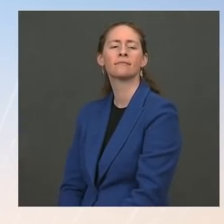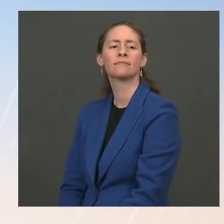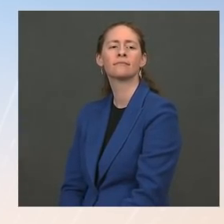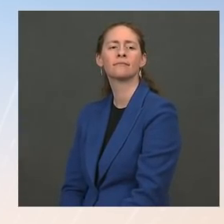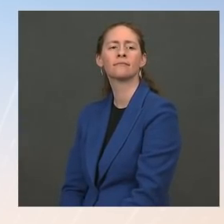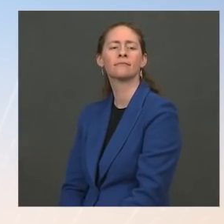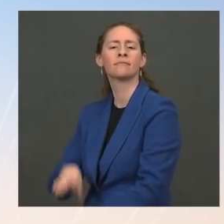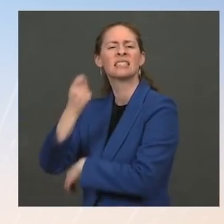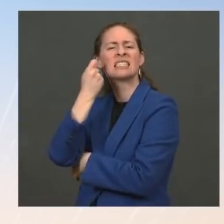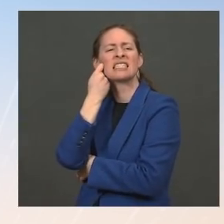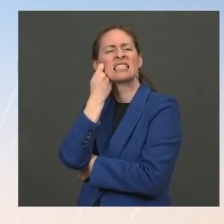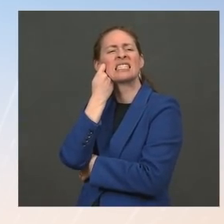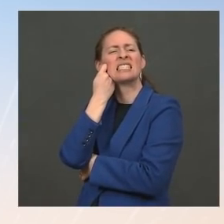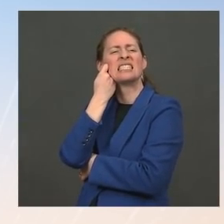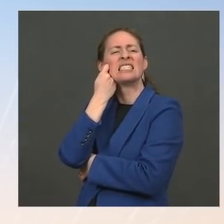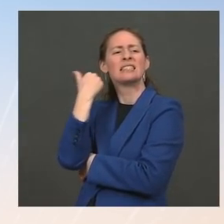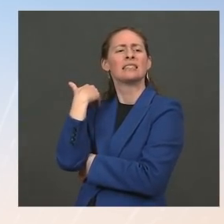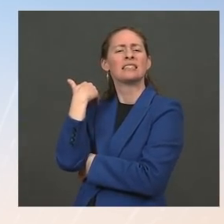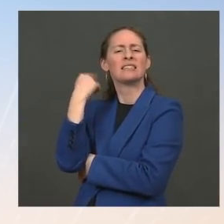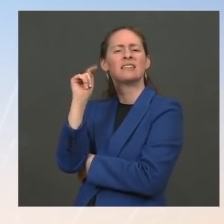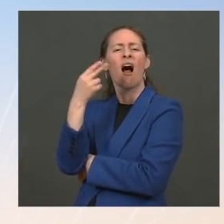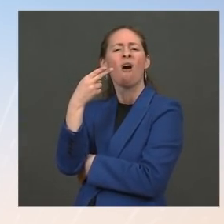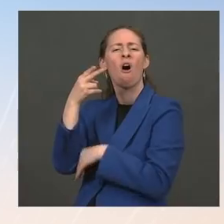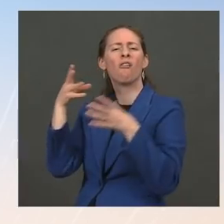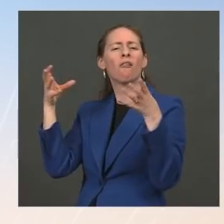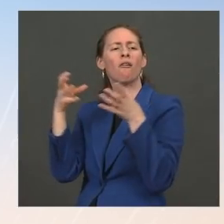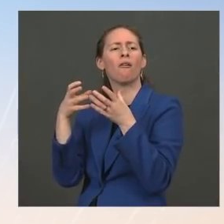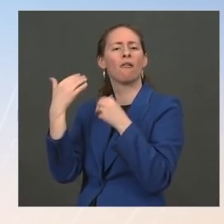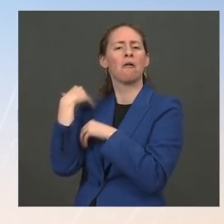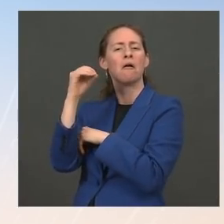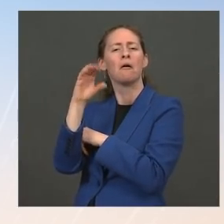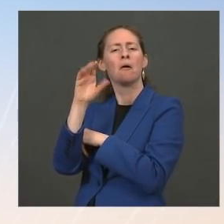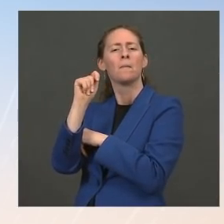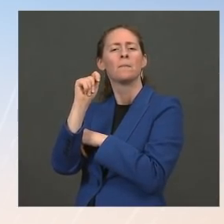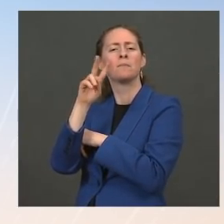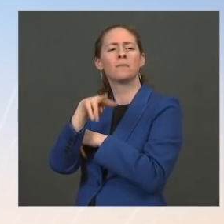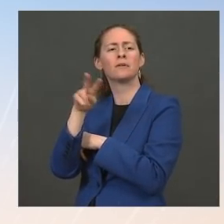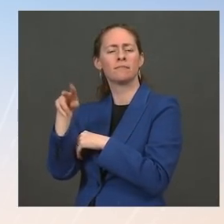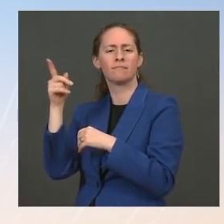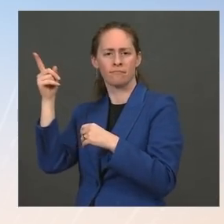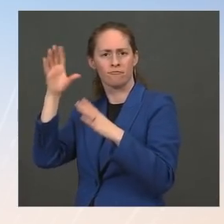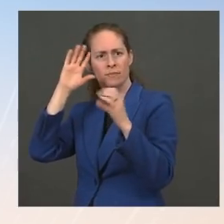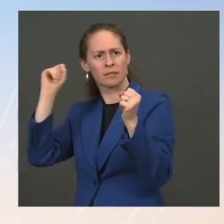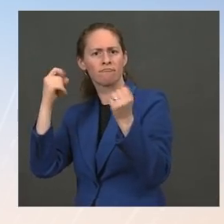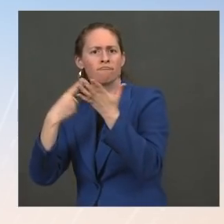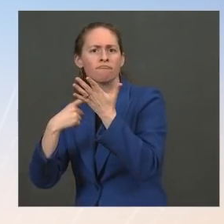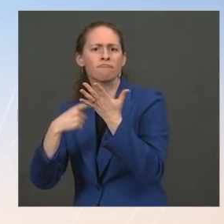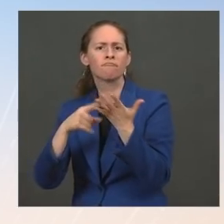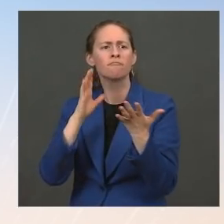he'd "have more to say&in the coming weeks." It's been about -- it's been more a month, so what happened? Have there been any decisions around the filibuster?